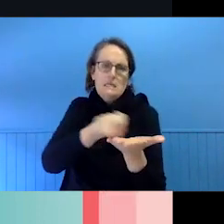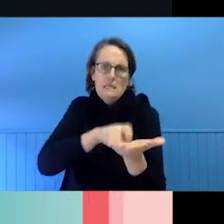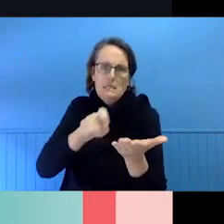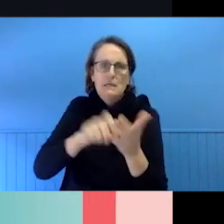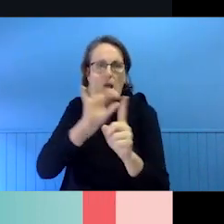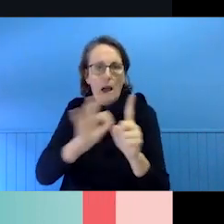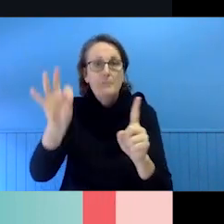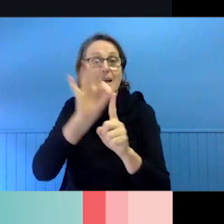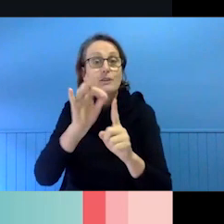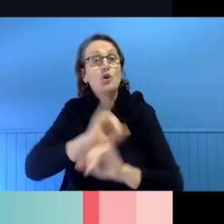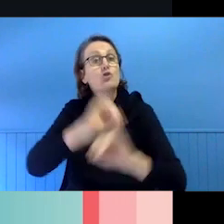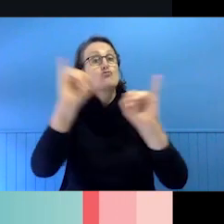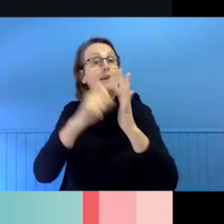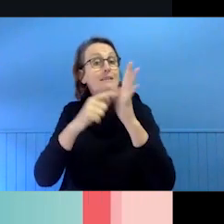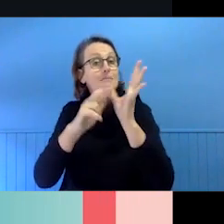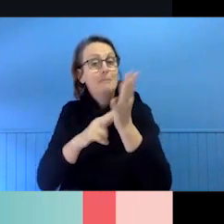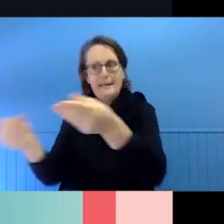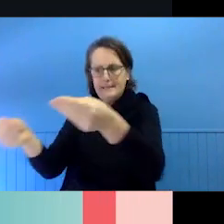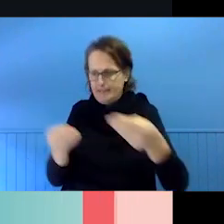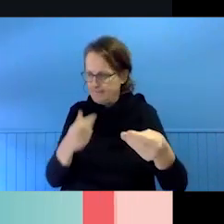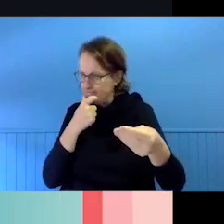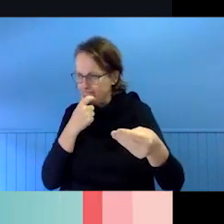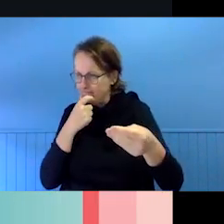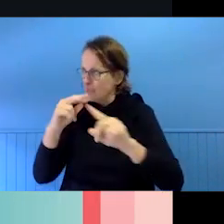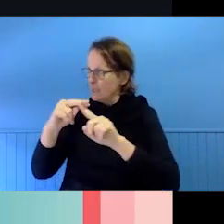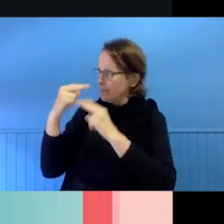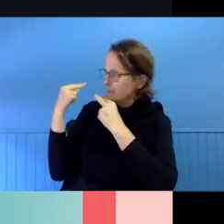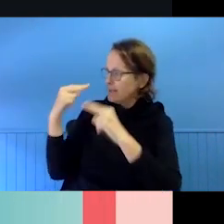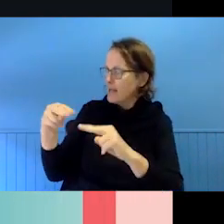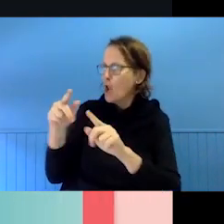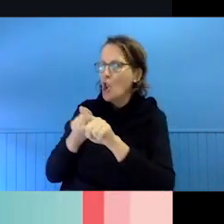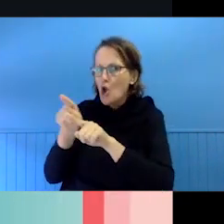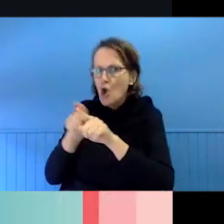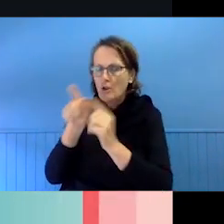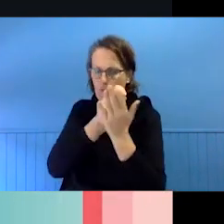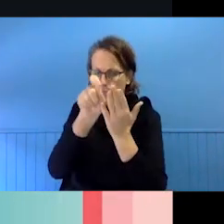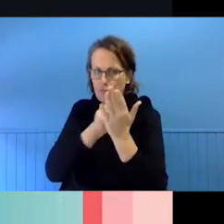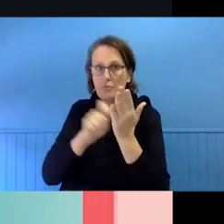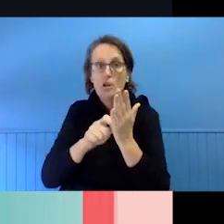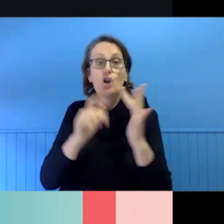crisis plan and update it with everything you have learned. Update your contacts database.